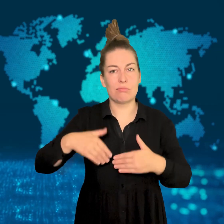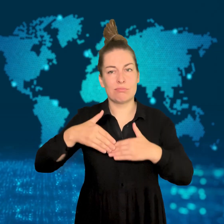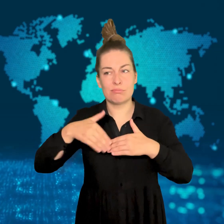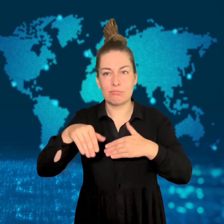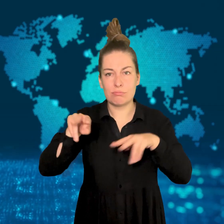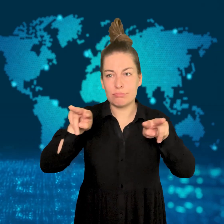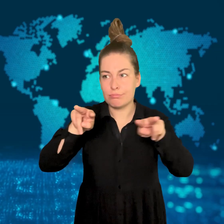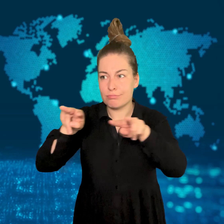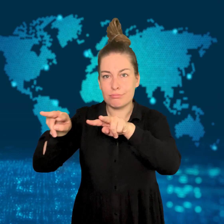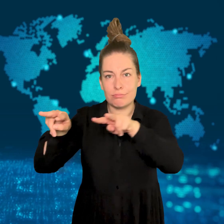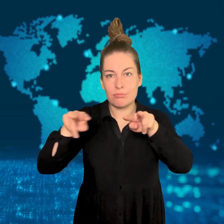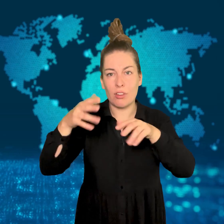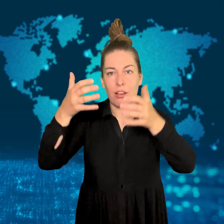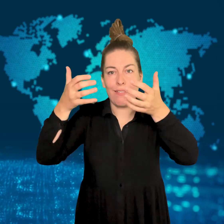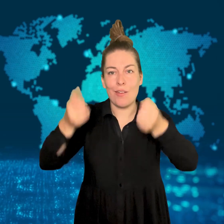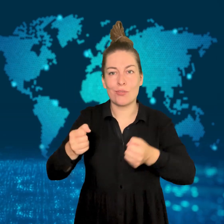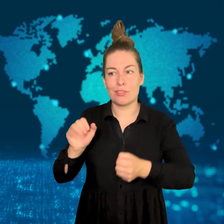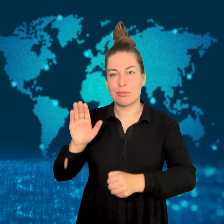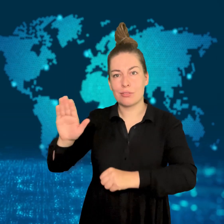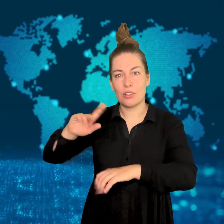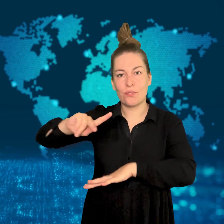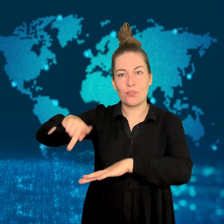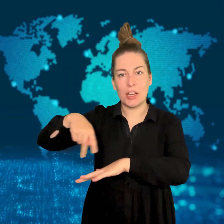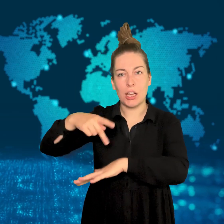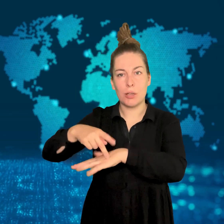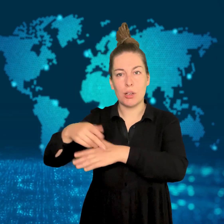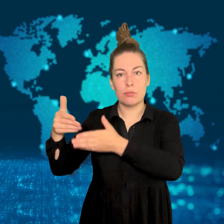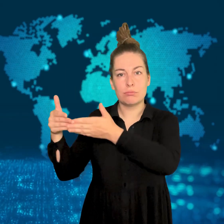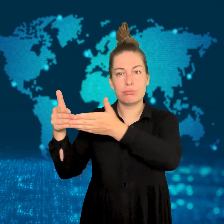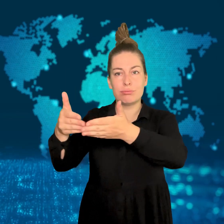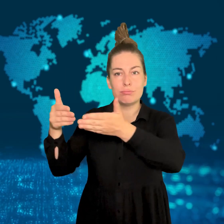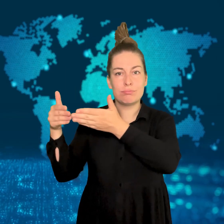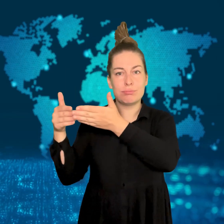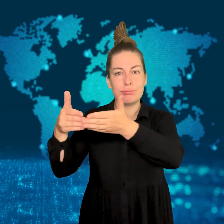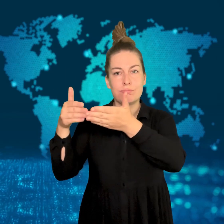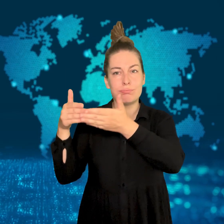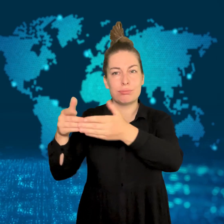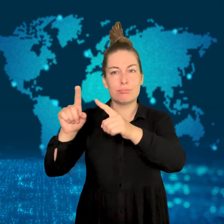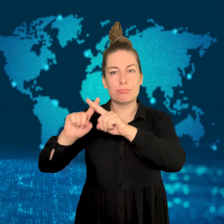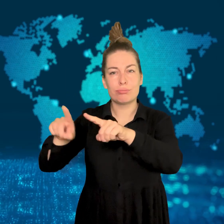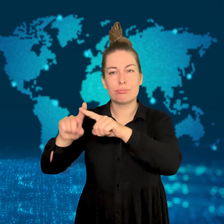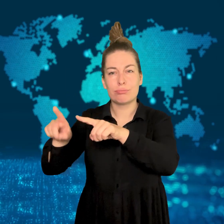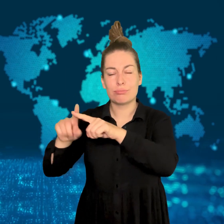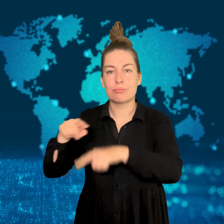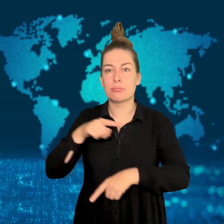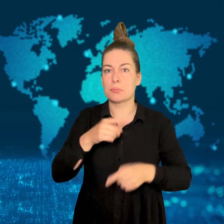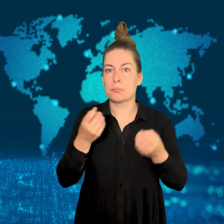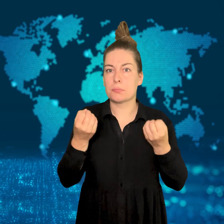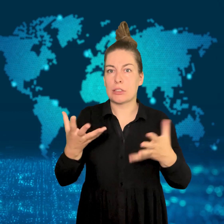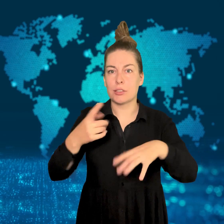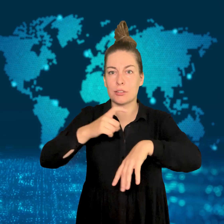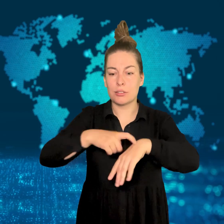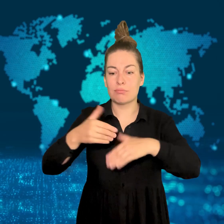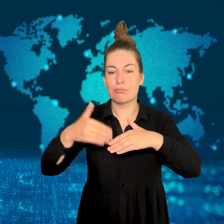but China has ignored and disputed that ruling.